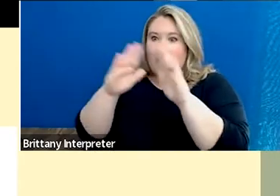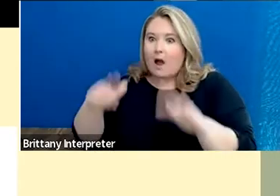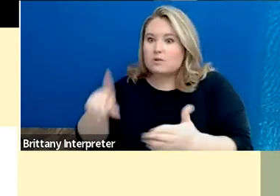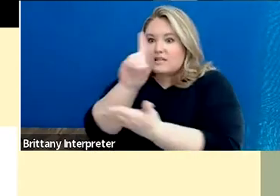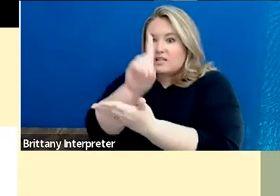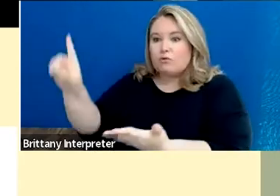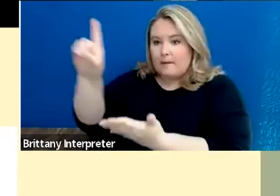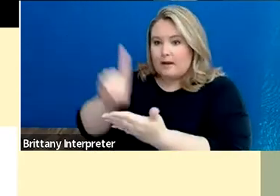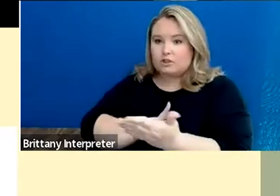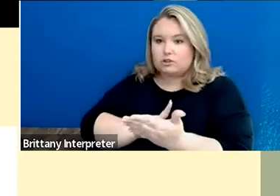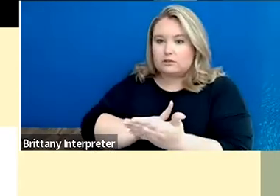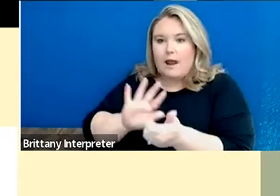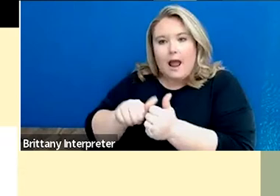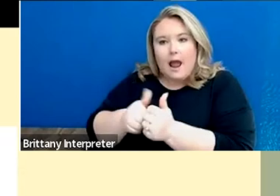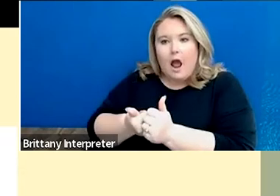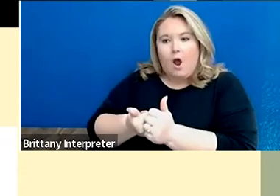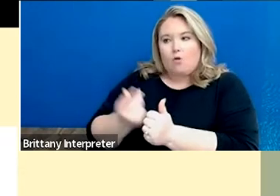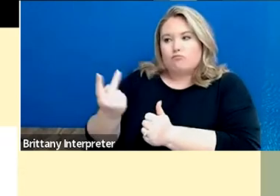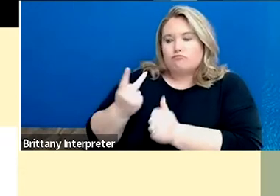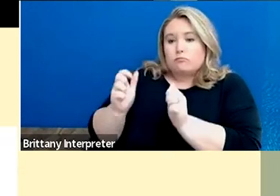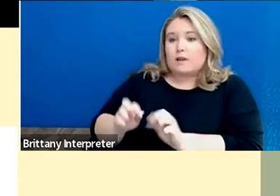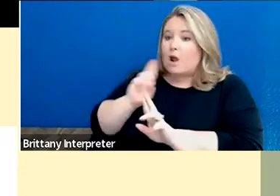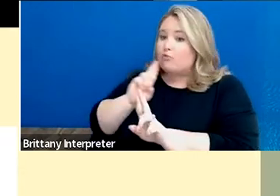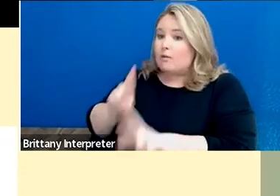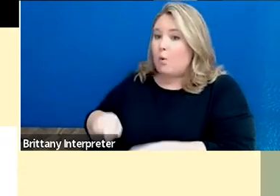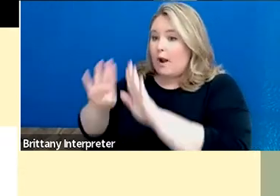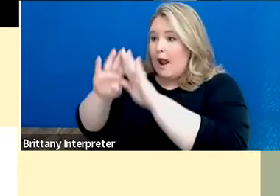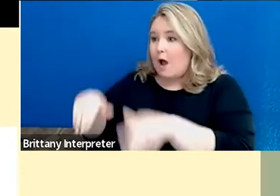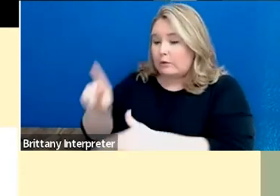And we talked about how 50% of all claims